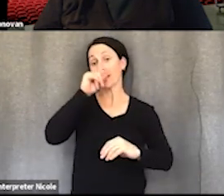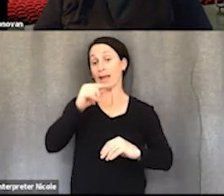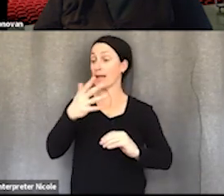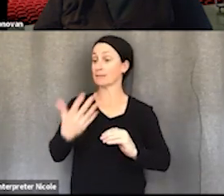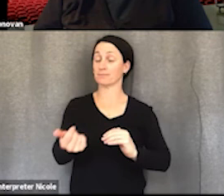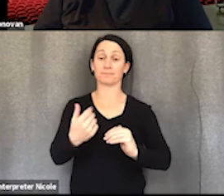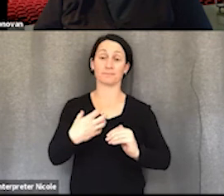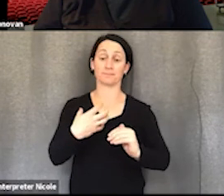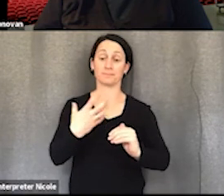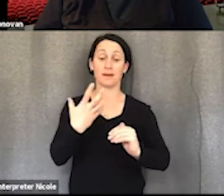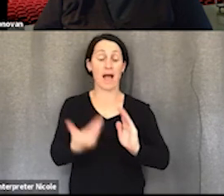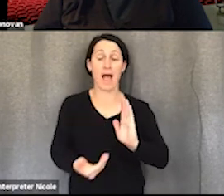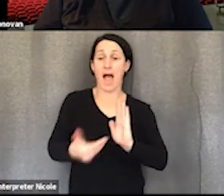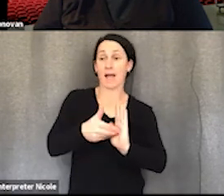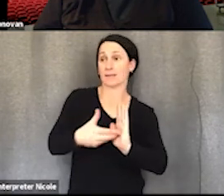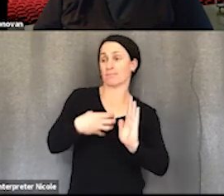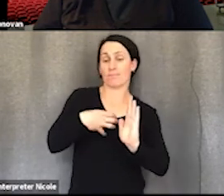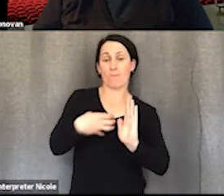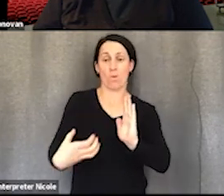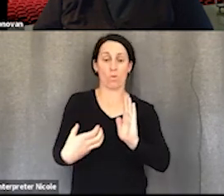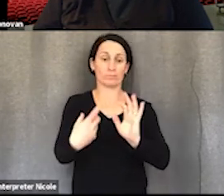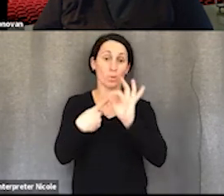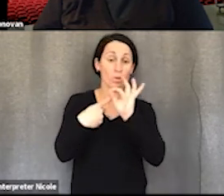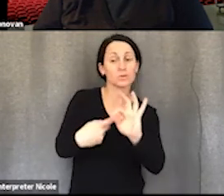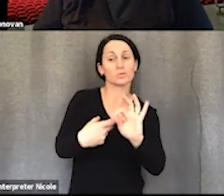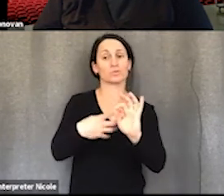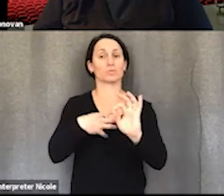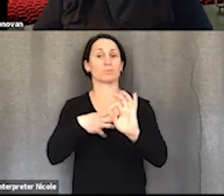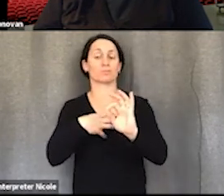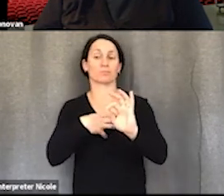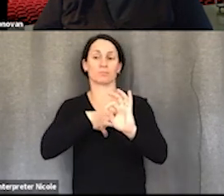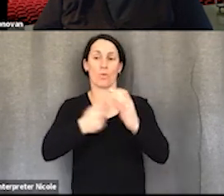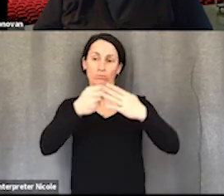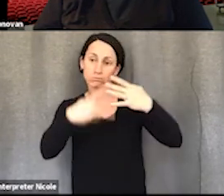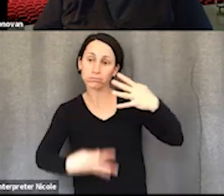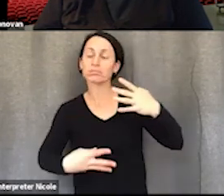there is a specific art form you are interested in or something that you are having trouble with, just let us no.